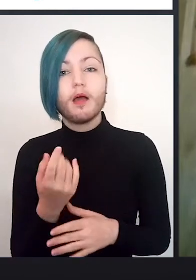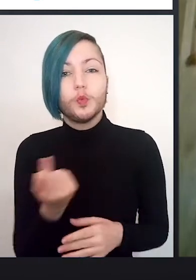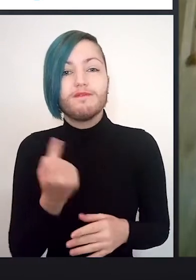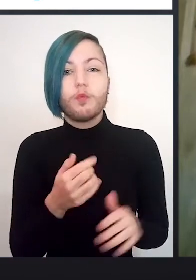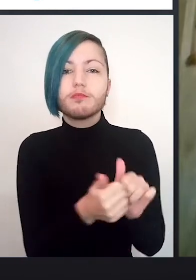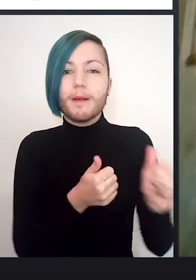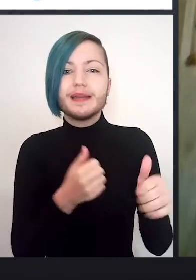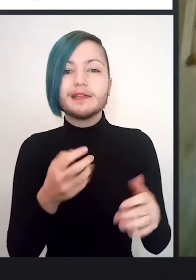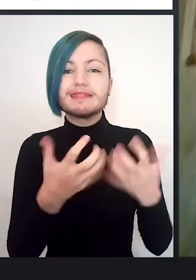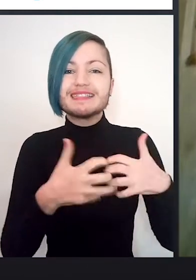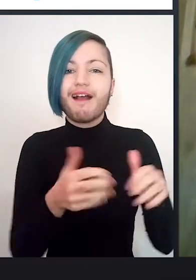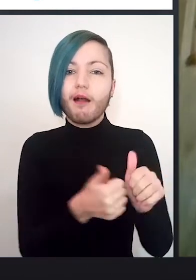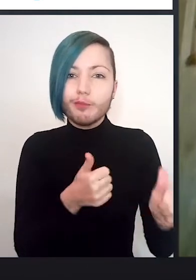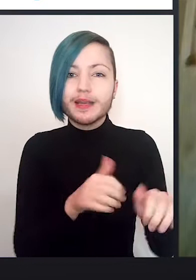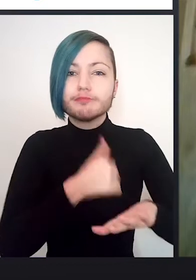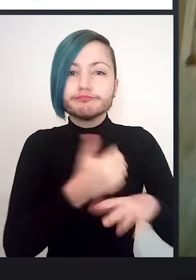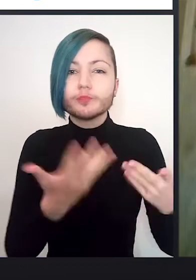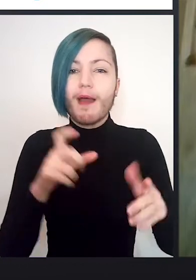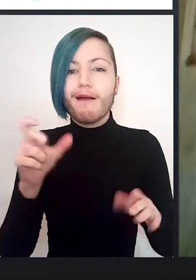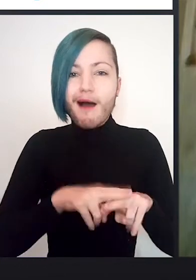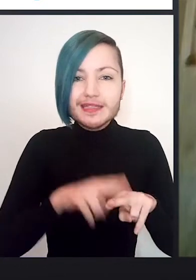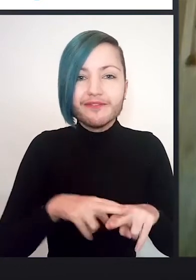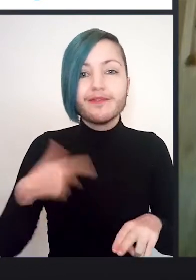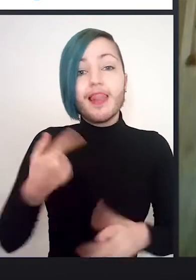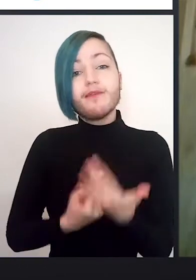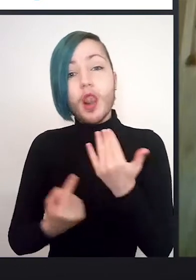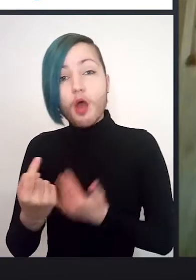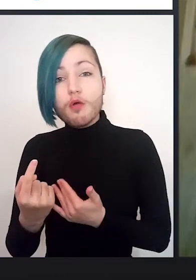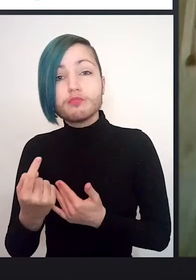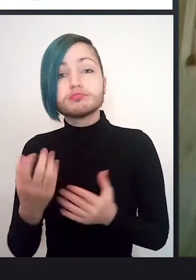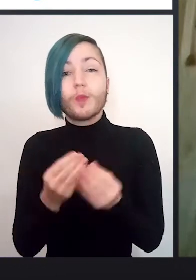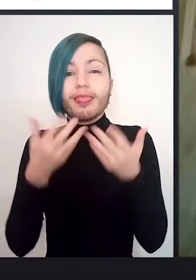I live alone with my cats, and I teach yoga in my spare time.